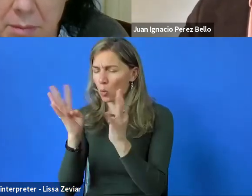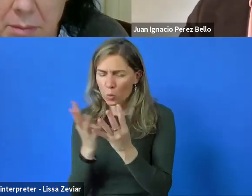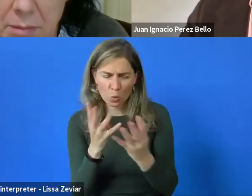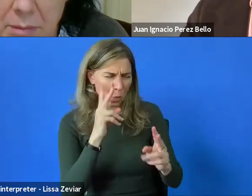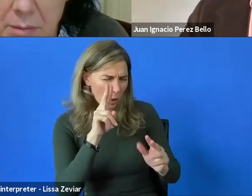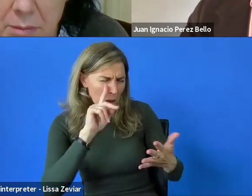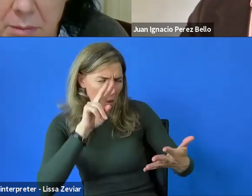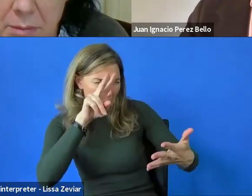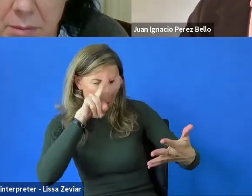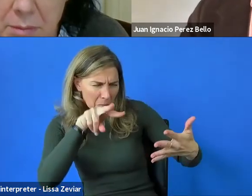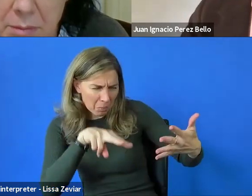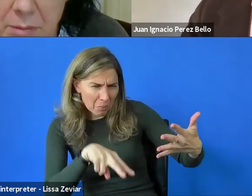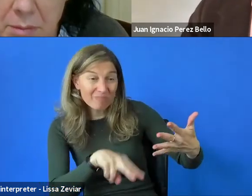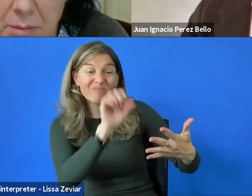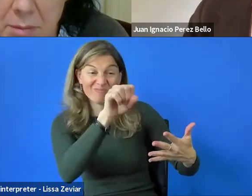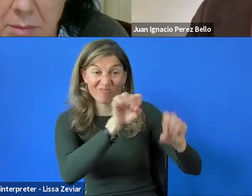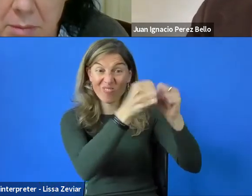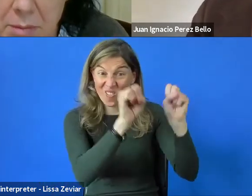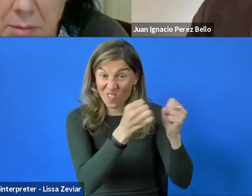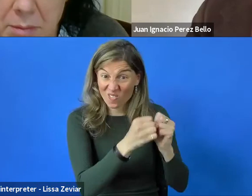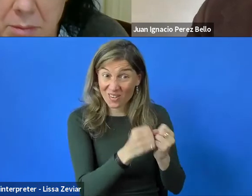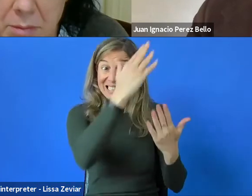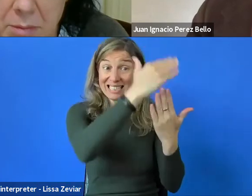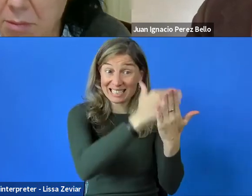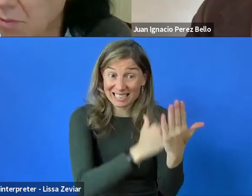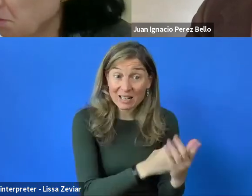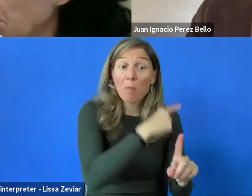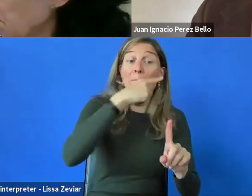that there was a violation of article 6 on women with disabilities